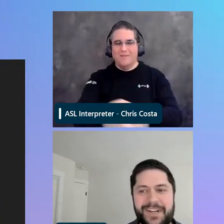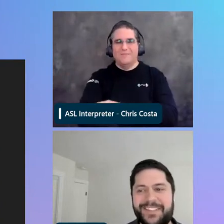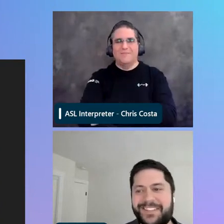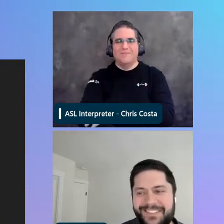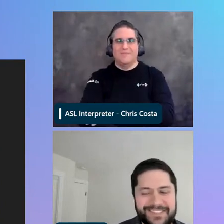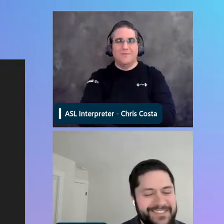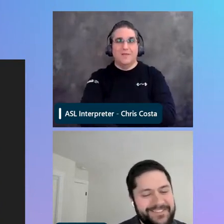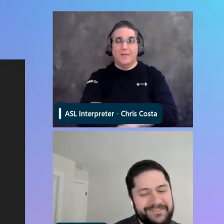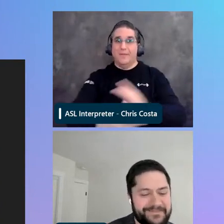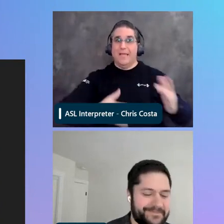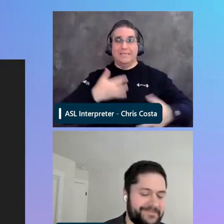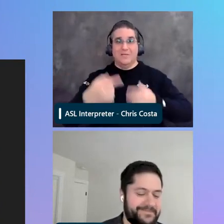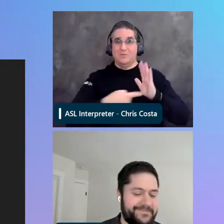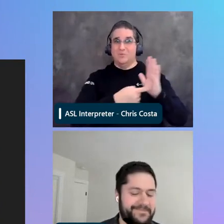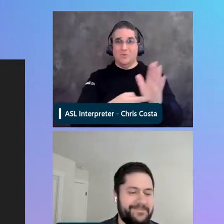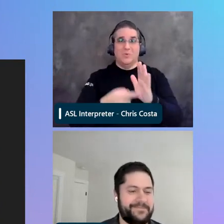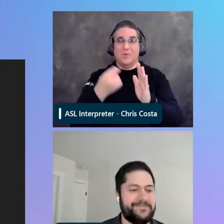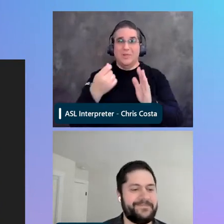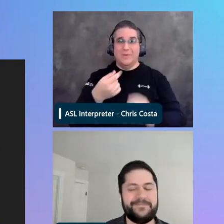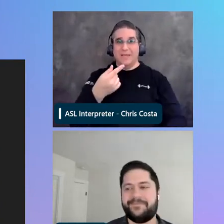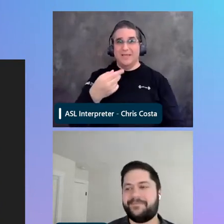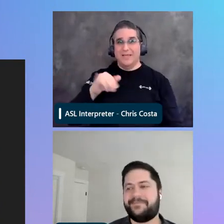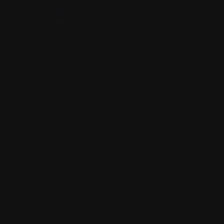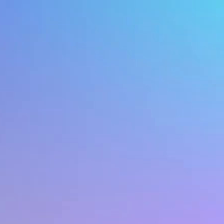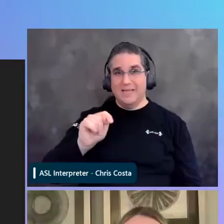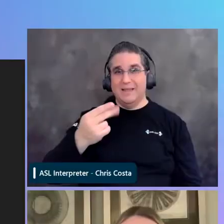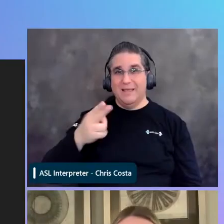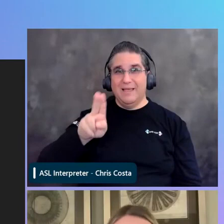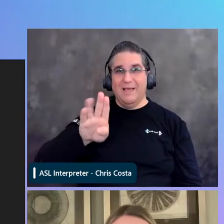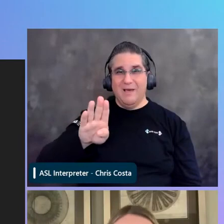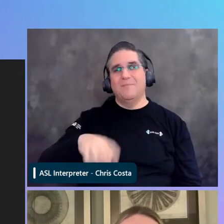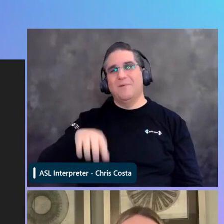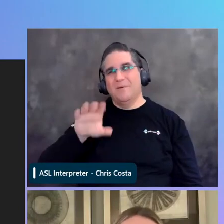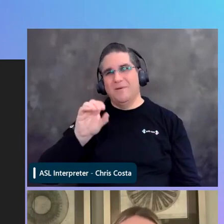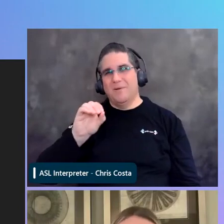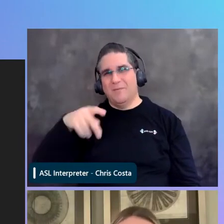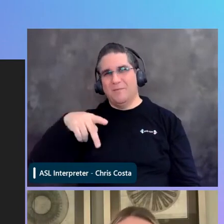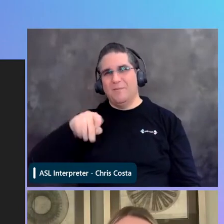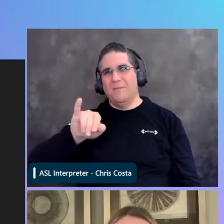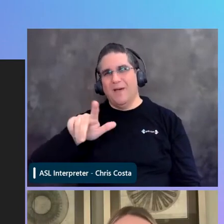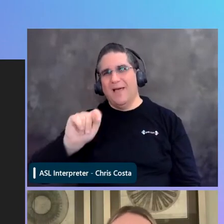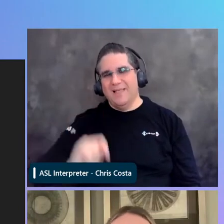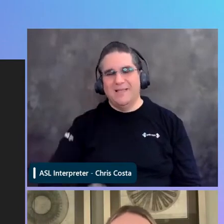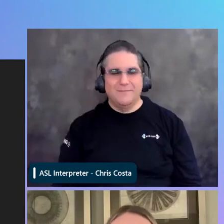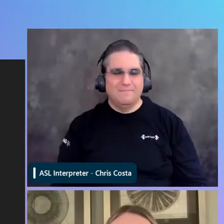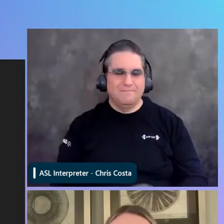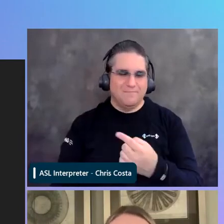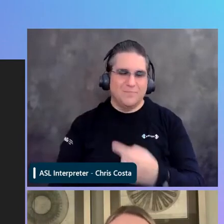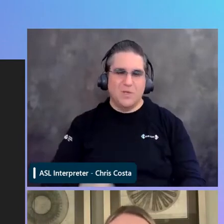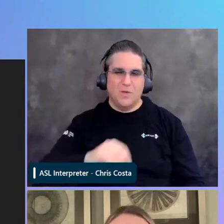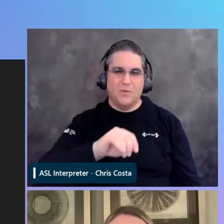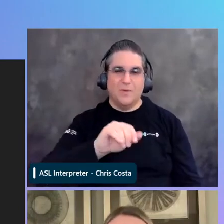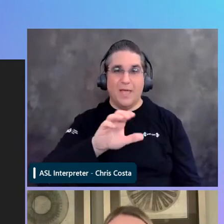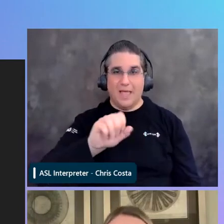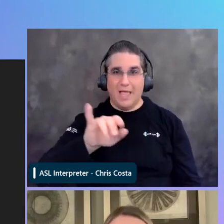GitHub Copilot. Awesome All right. So without any more, uh, hesitation, let's jump into what